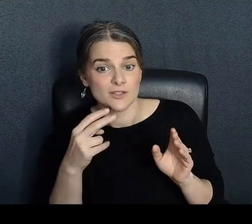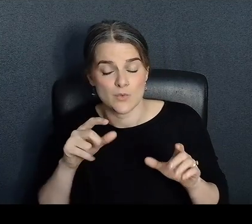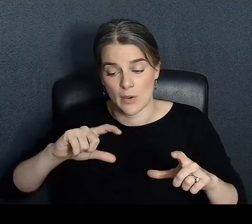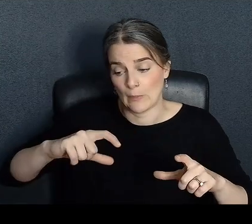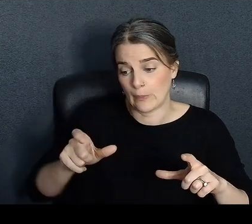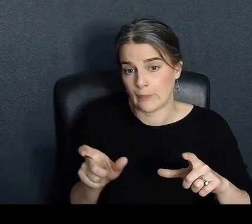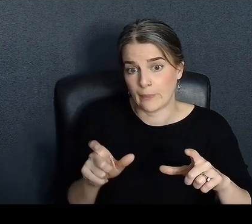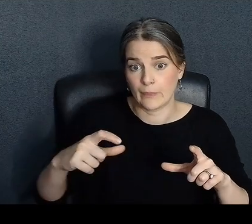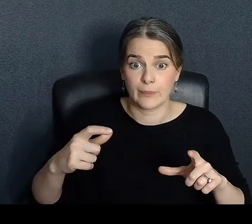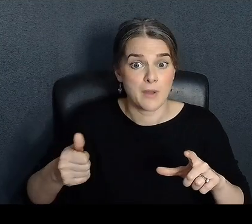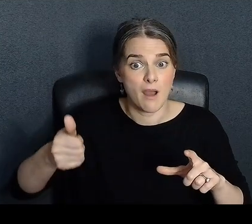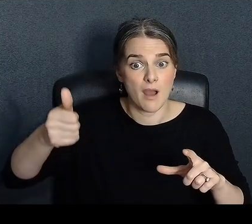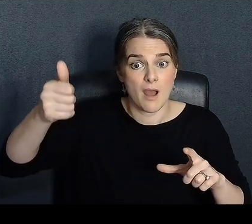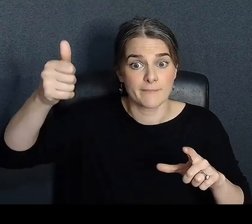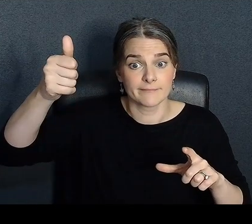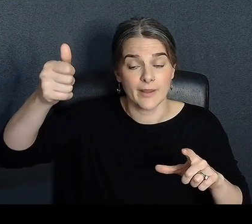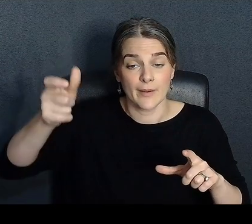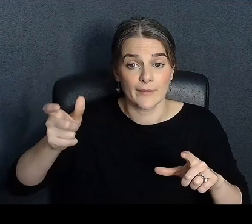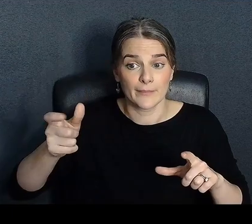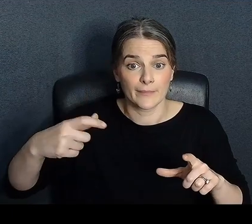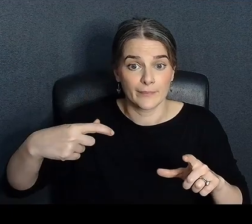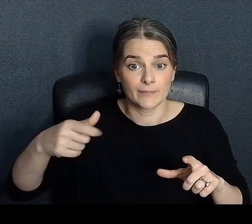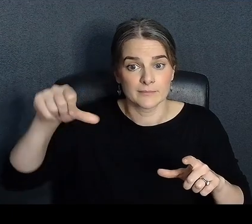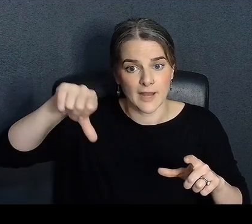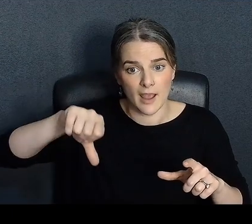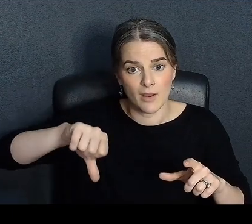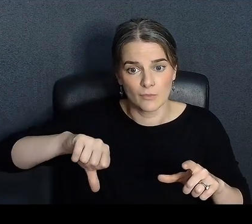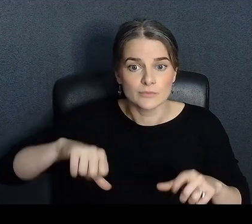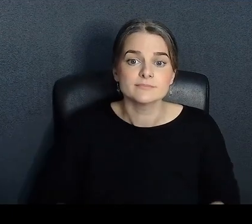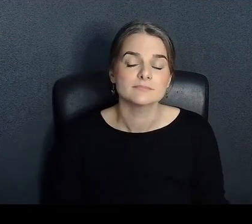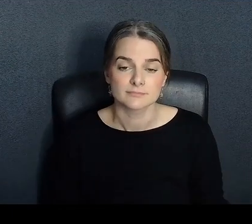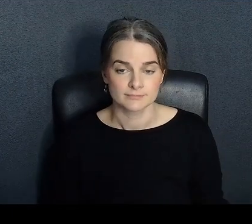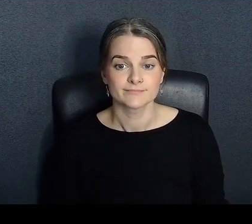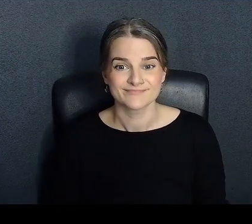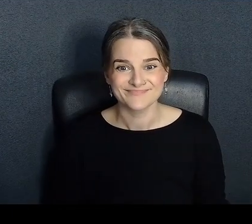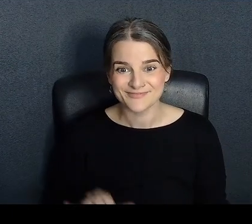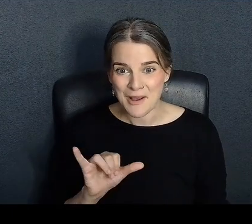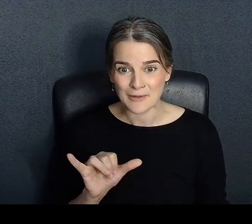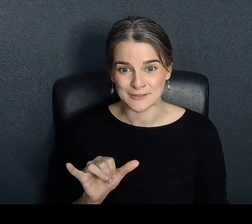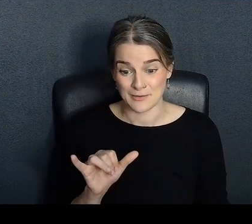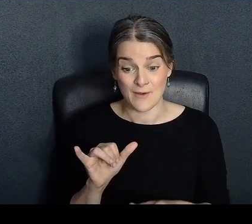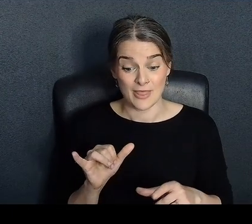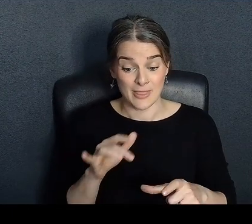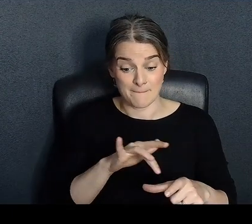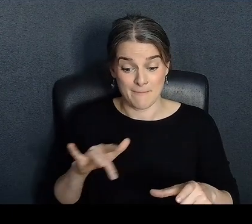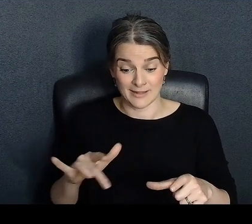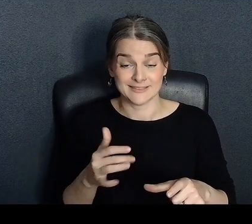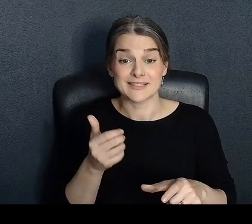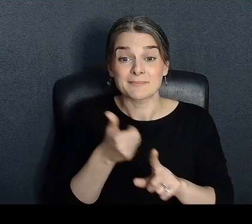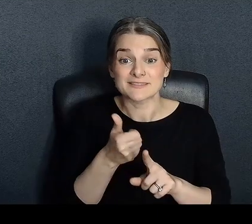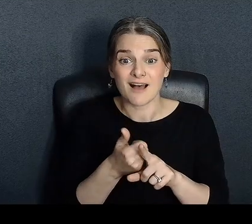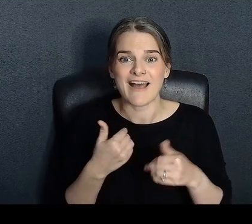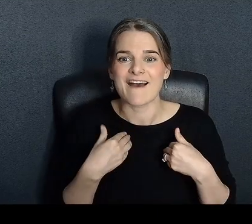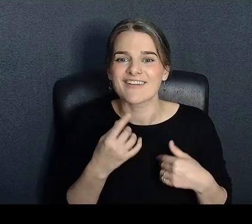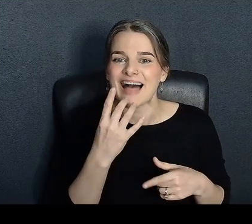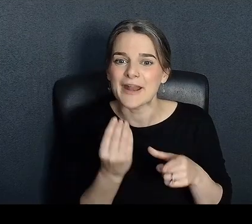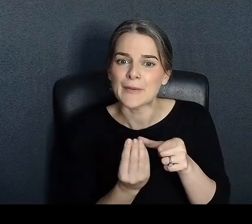And has awesome backlit buttons and a really large caller ID